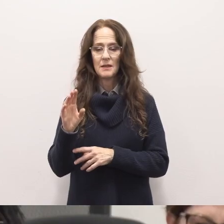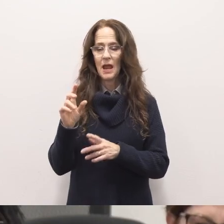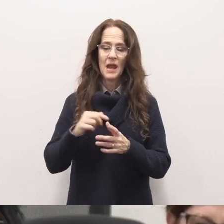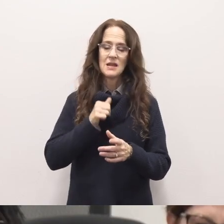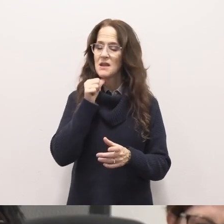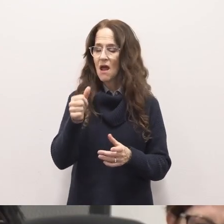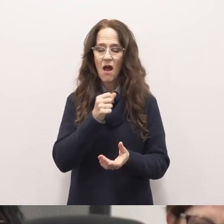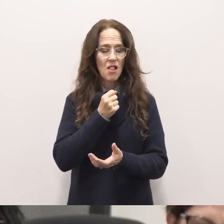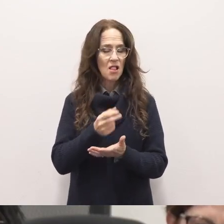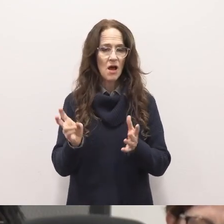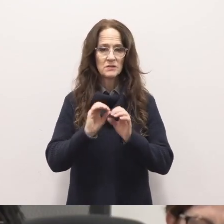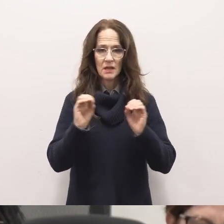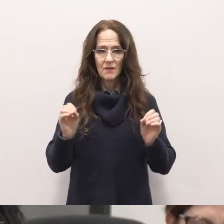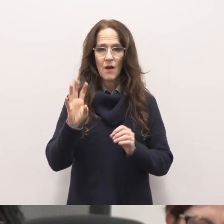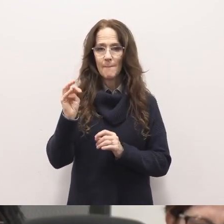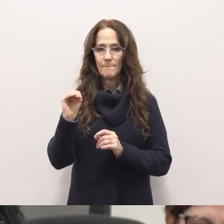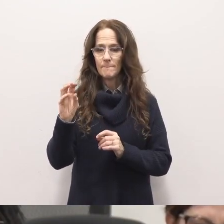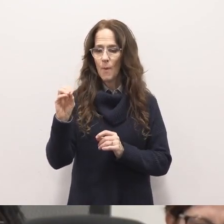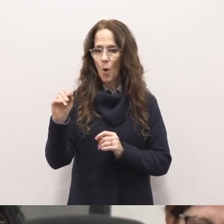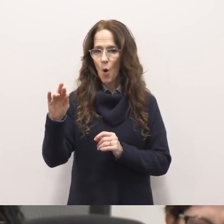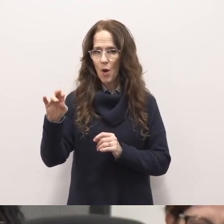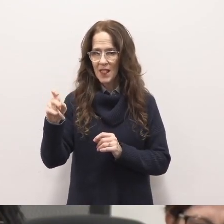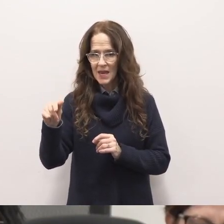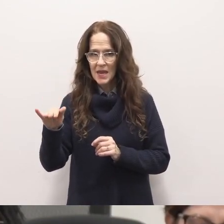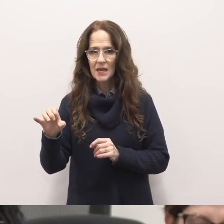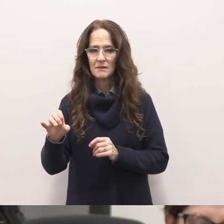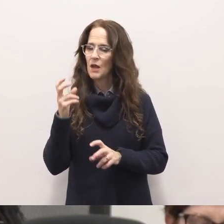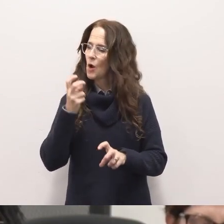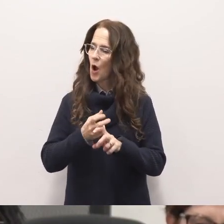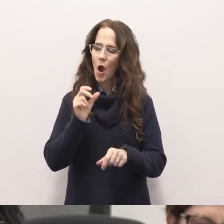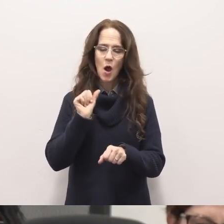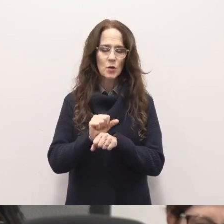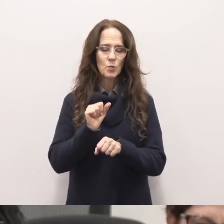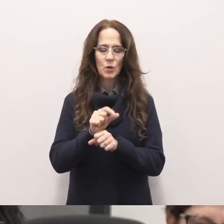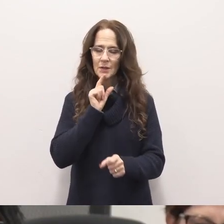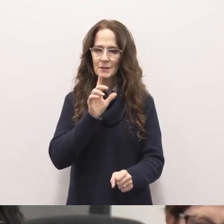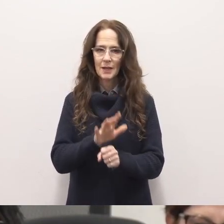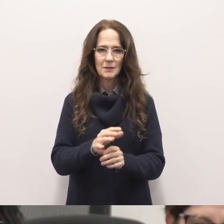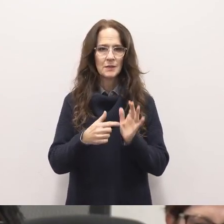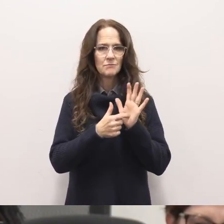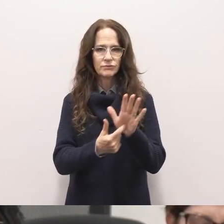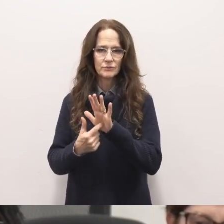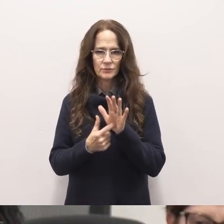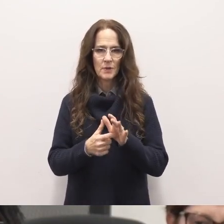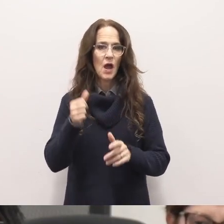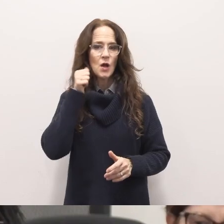in 15 years, demonstrating their hard work and dedication. Additionally, the girls' flag football team reached